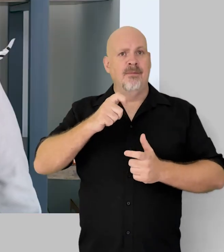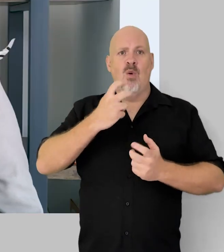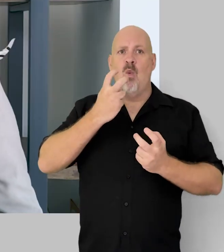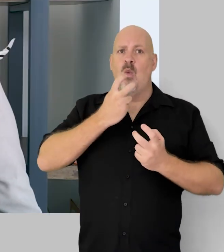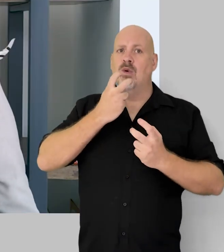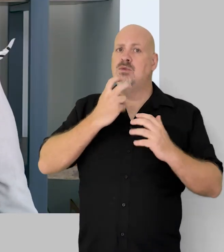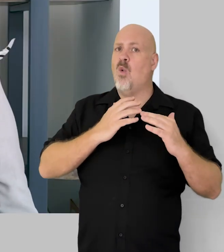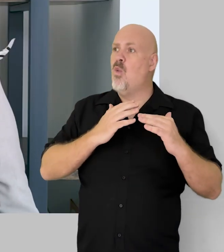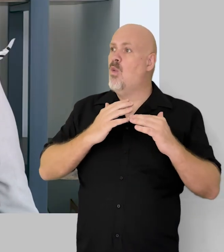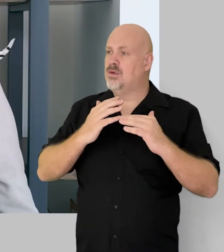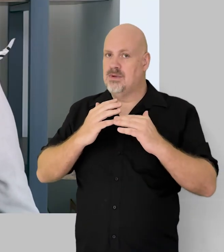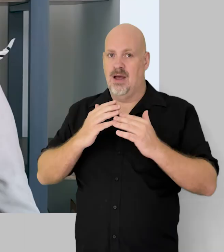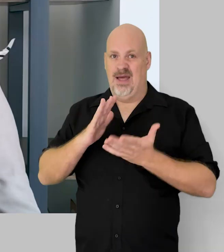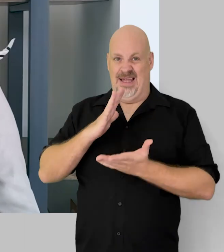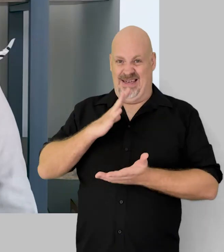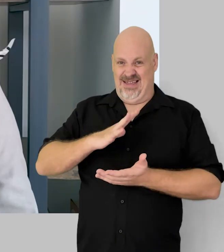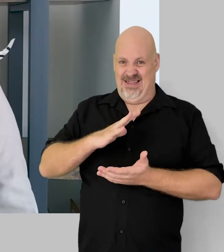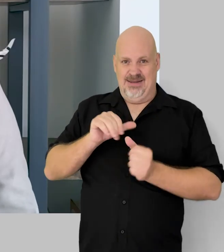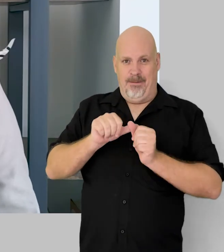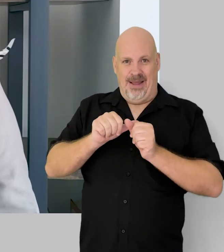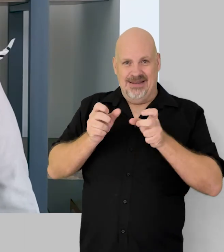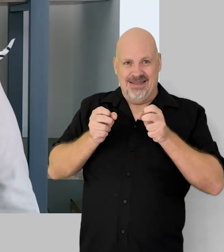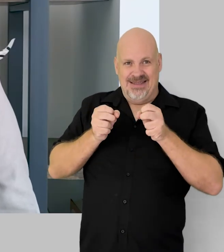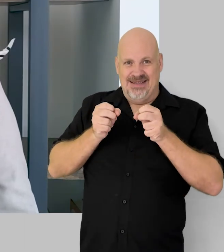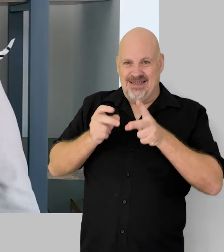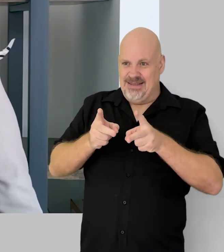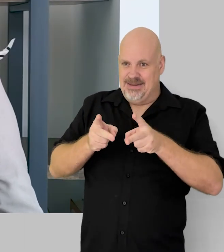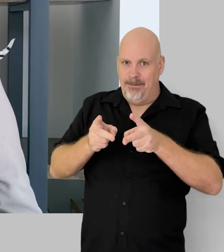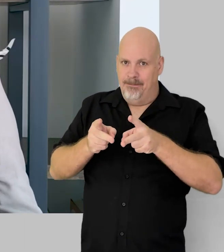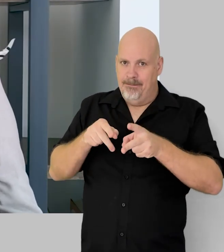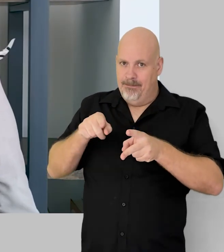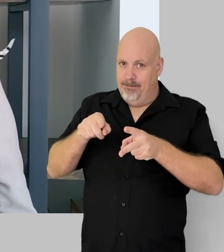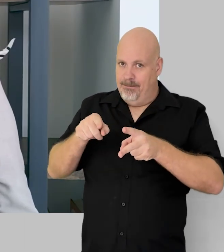Addressing inequalities in CVD outcomes for older adults demands coordinated